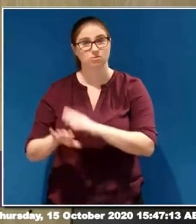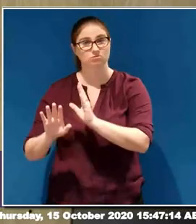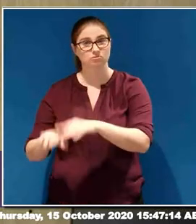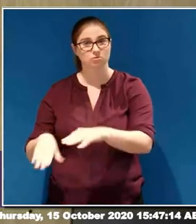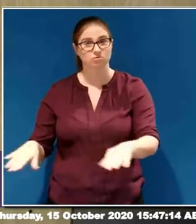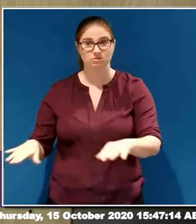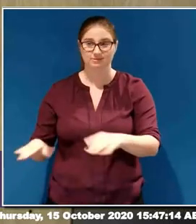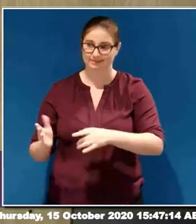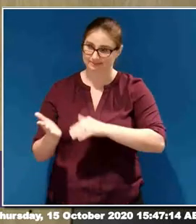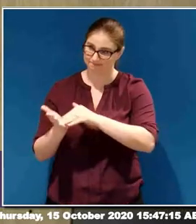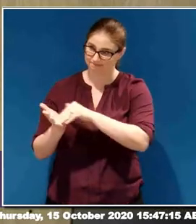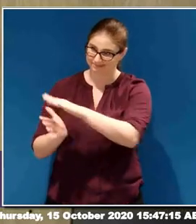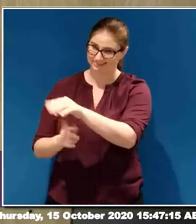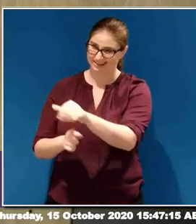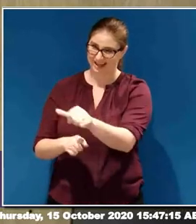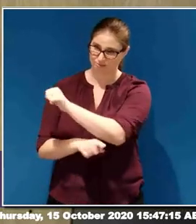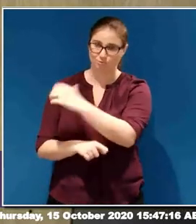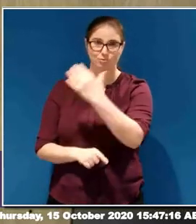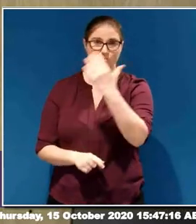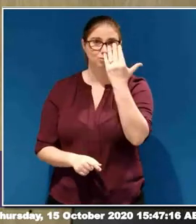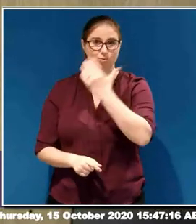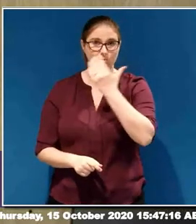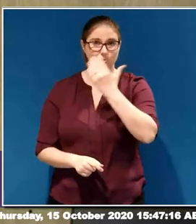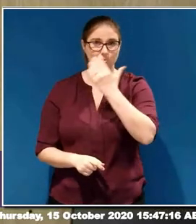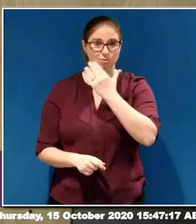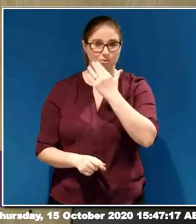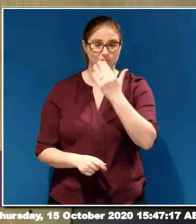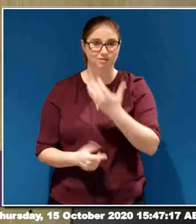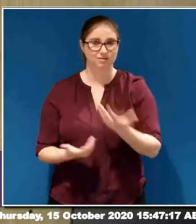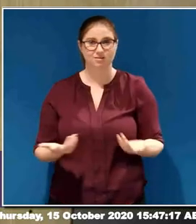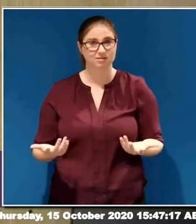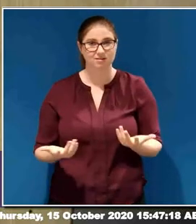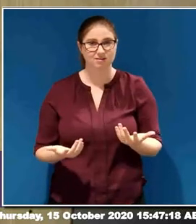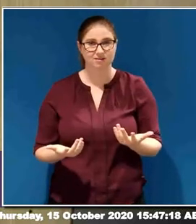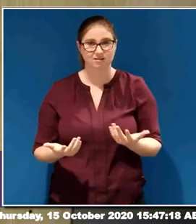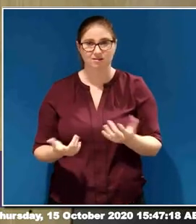at that age but they're also - you know, they don't understand what's going